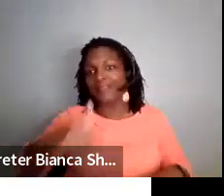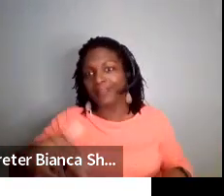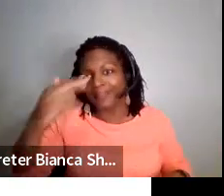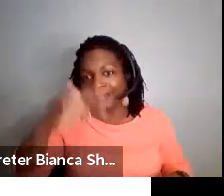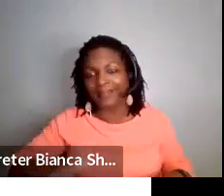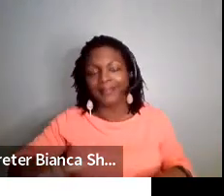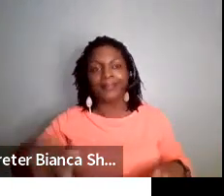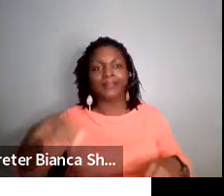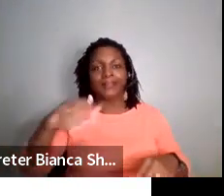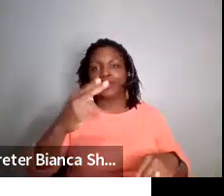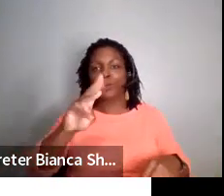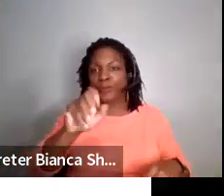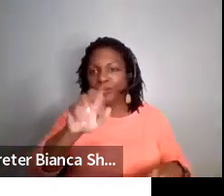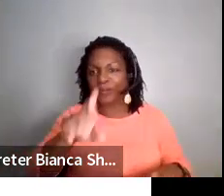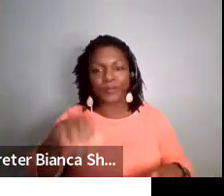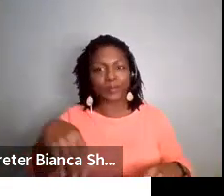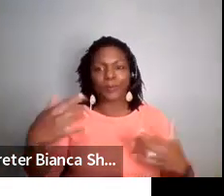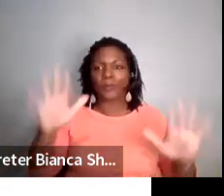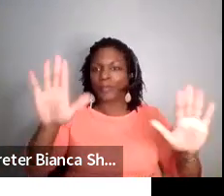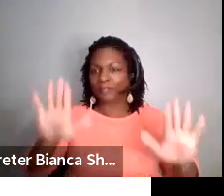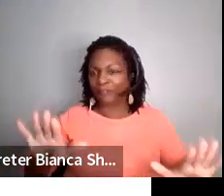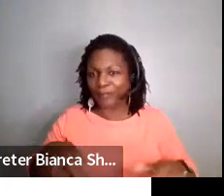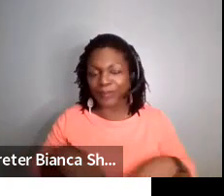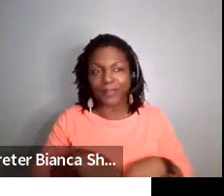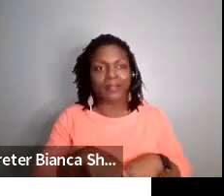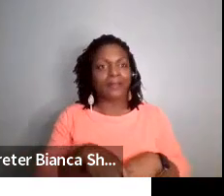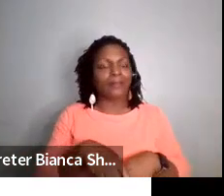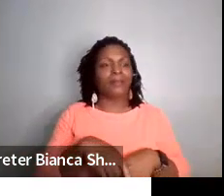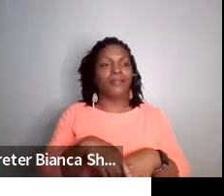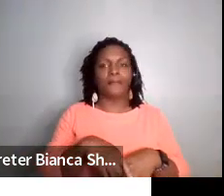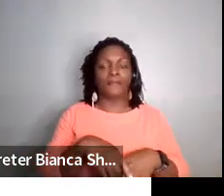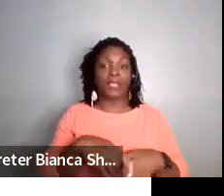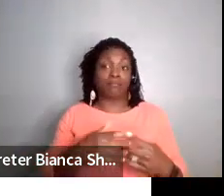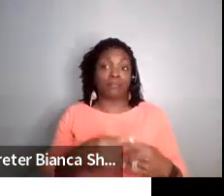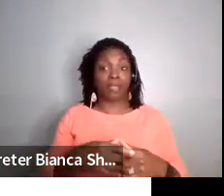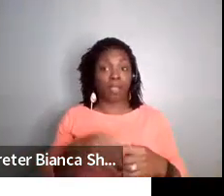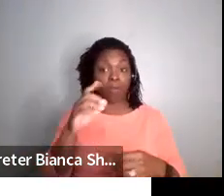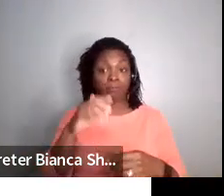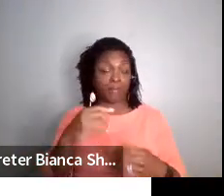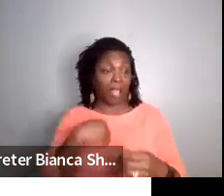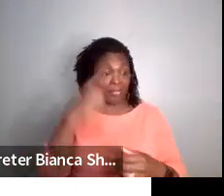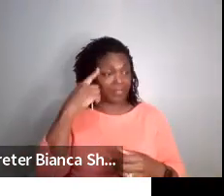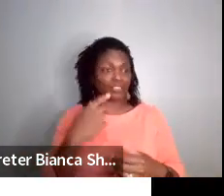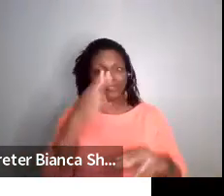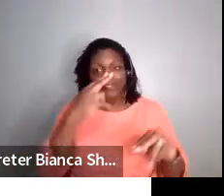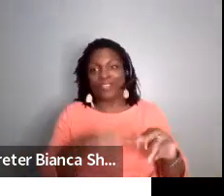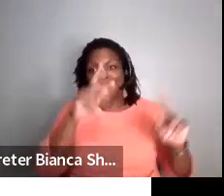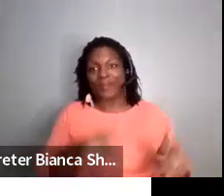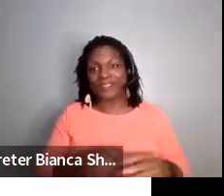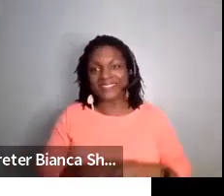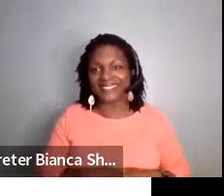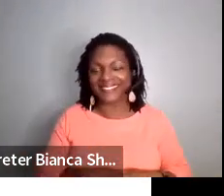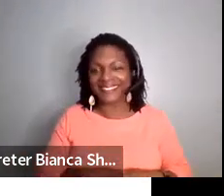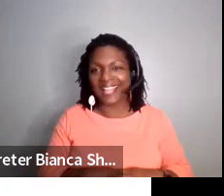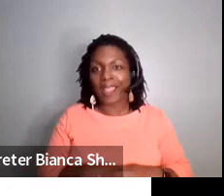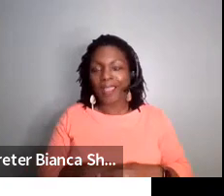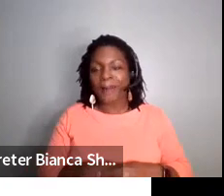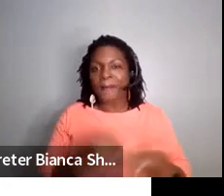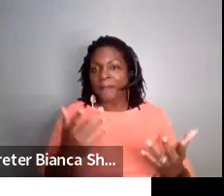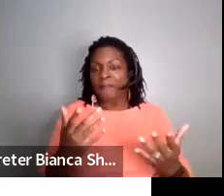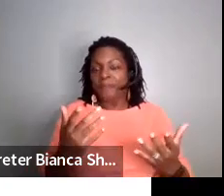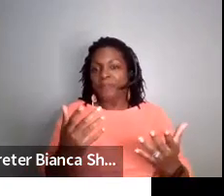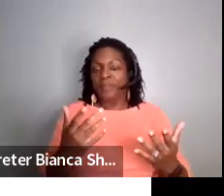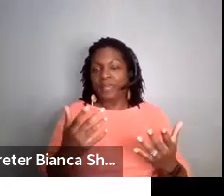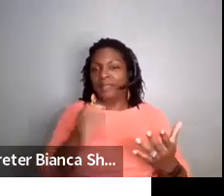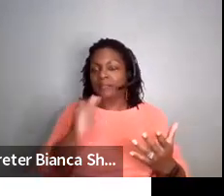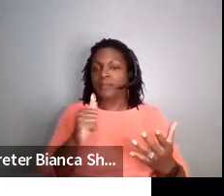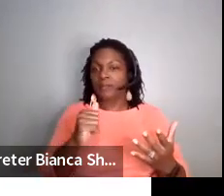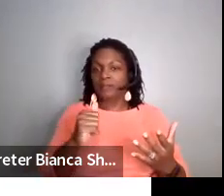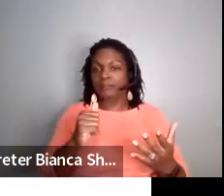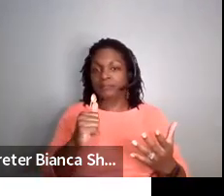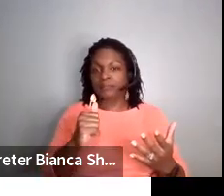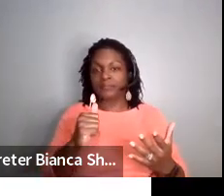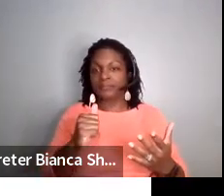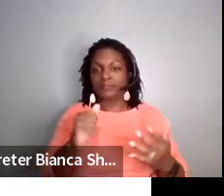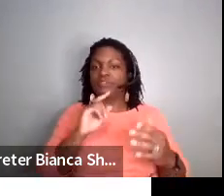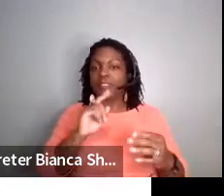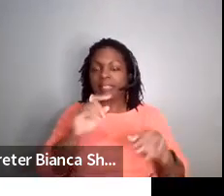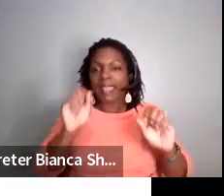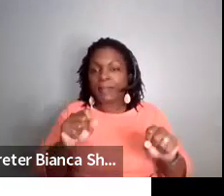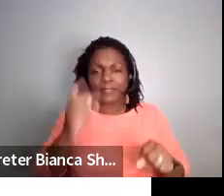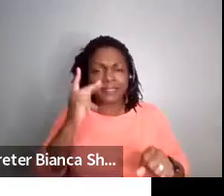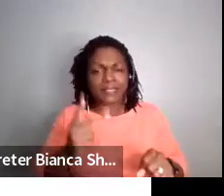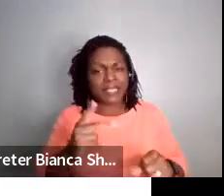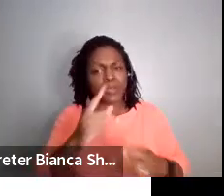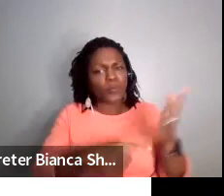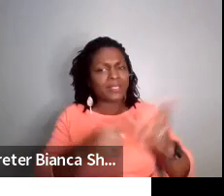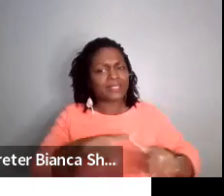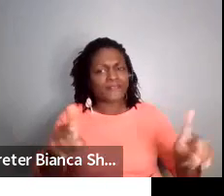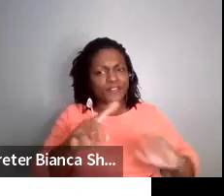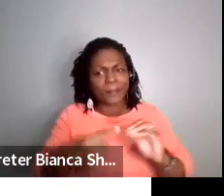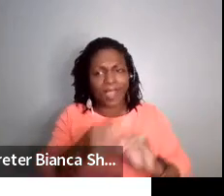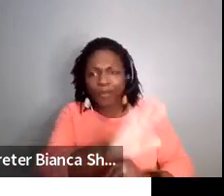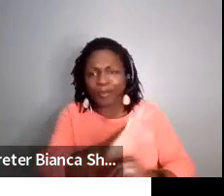What I remember is all that I saw was that she was so much fun to be with. so able to see that there was anything different about her, and a couple of incidents happened.